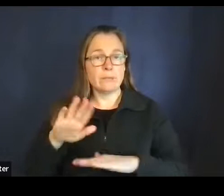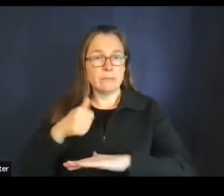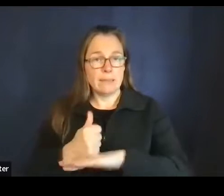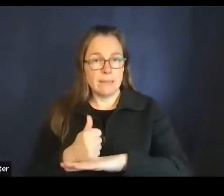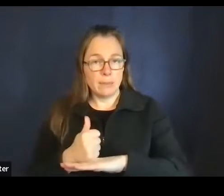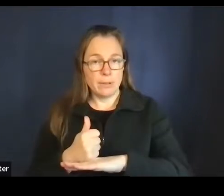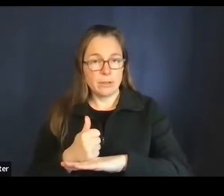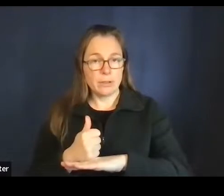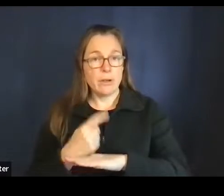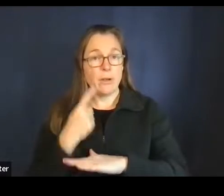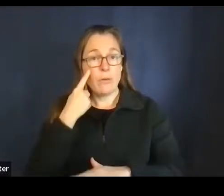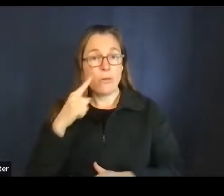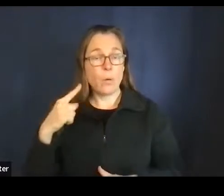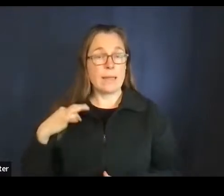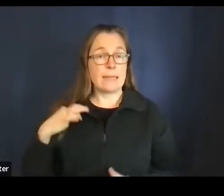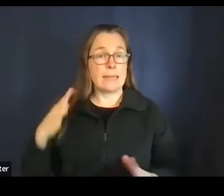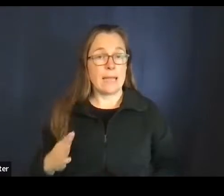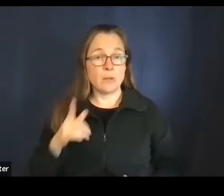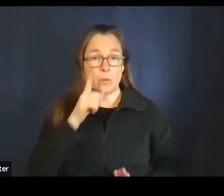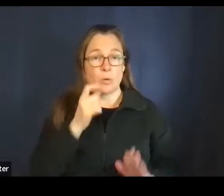for not only the candidates that are planning on running for those positions,